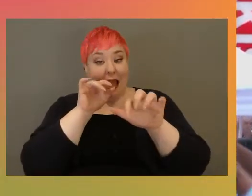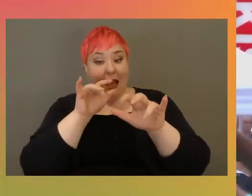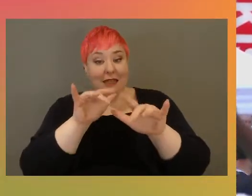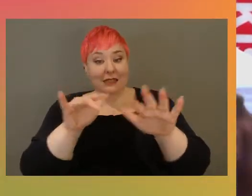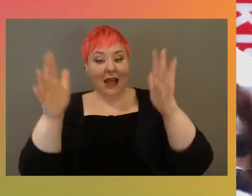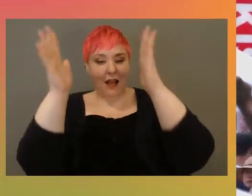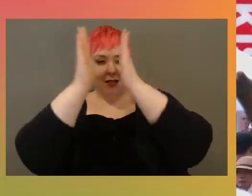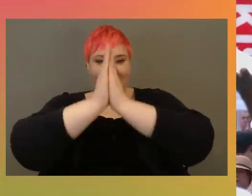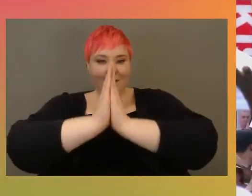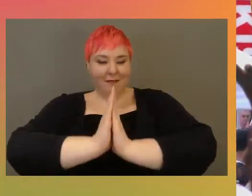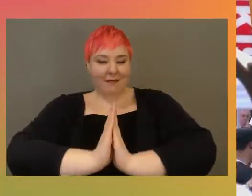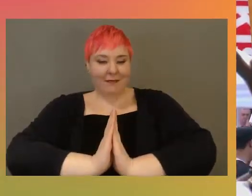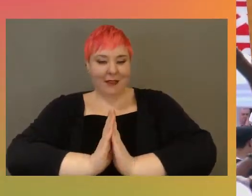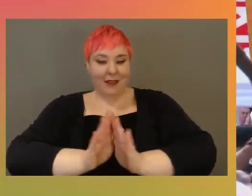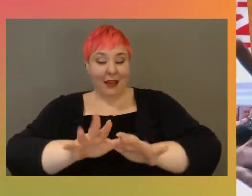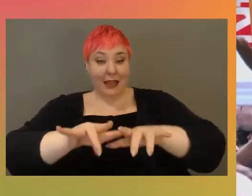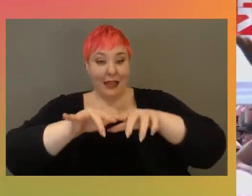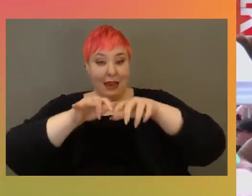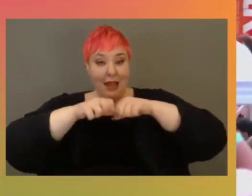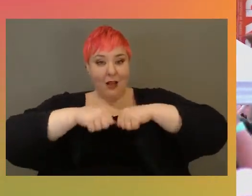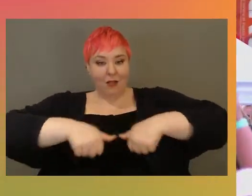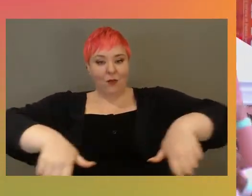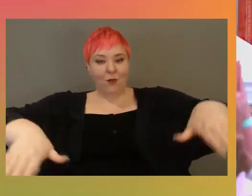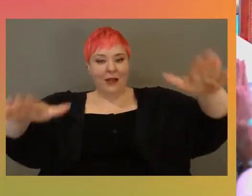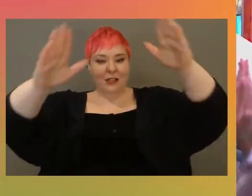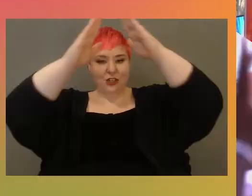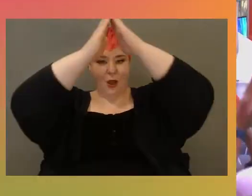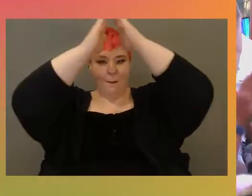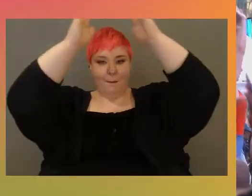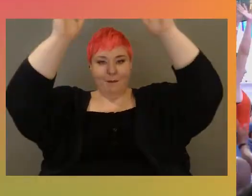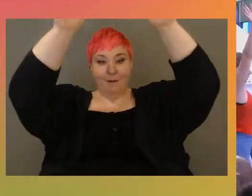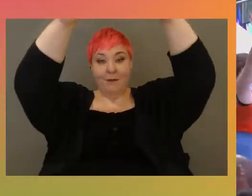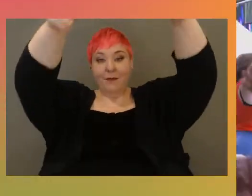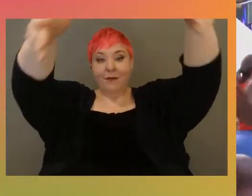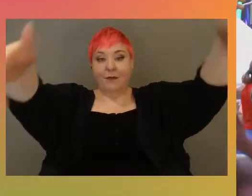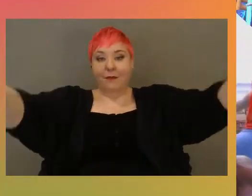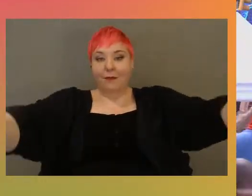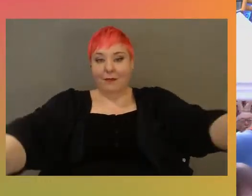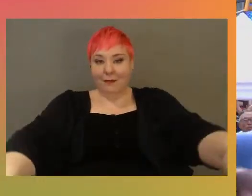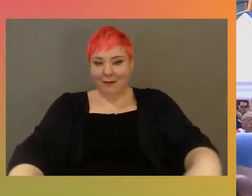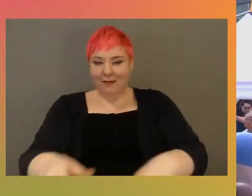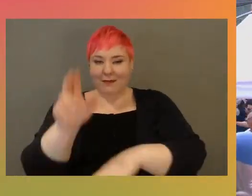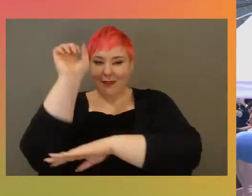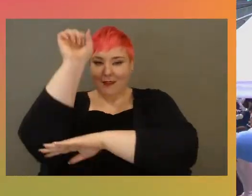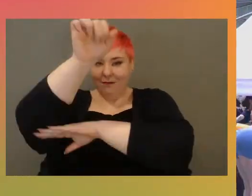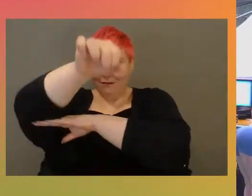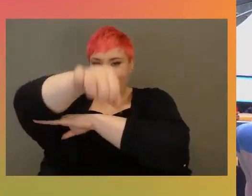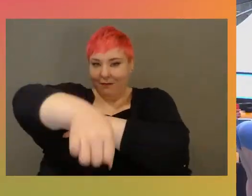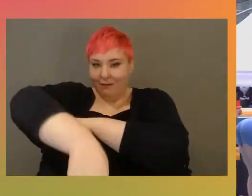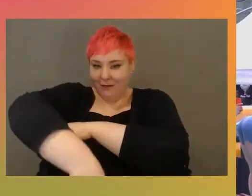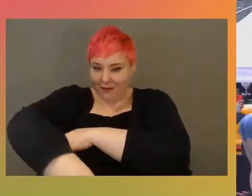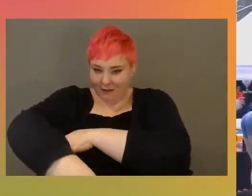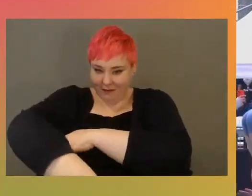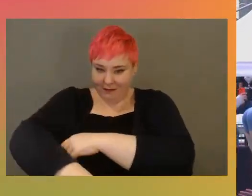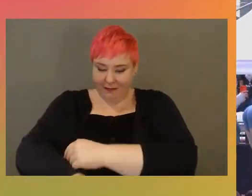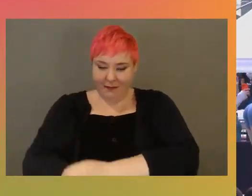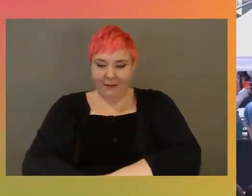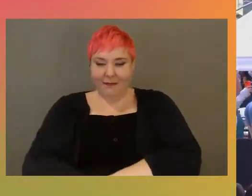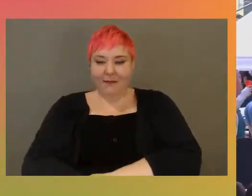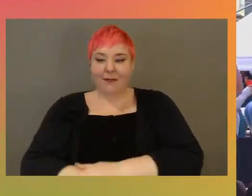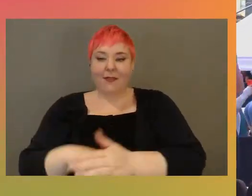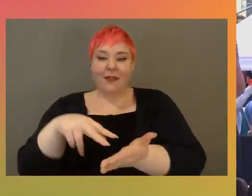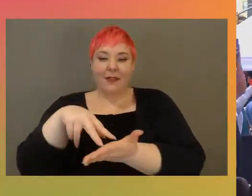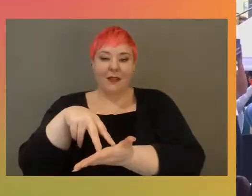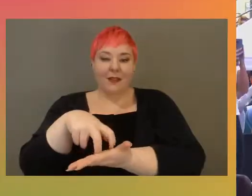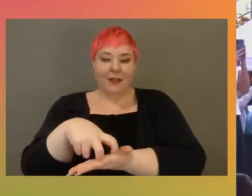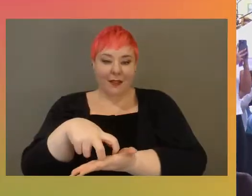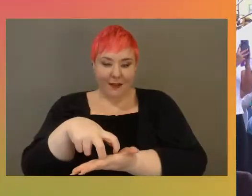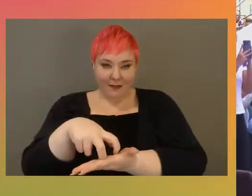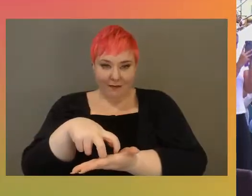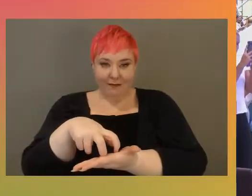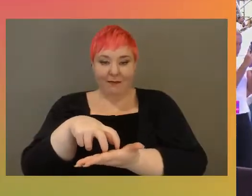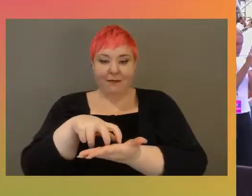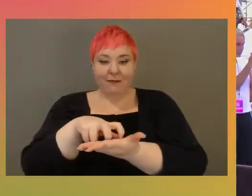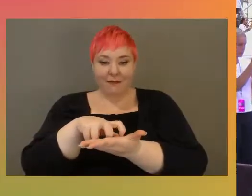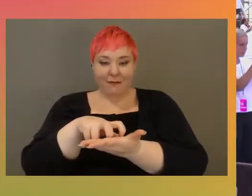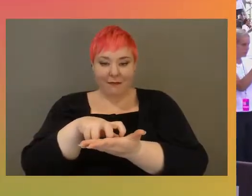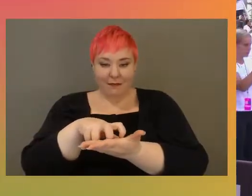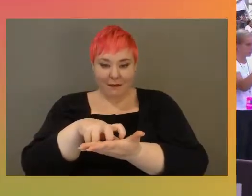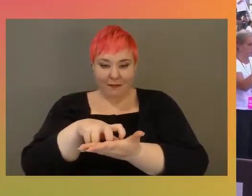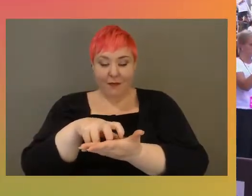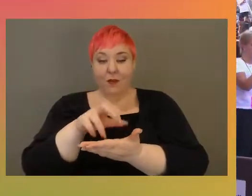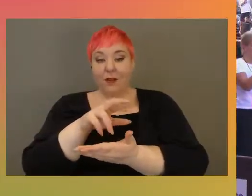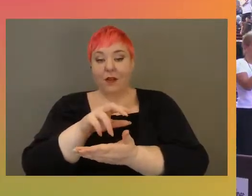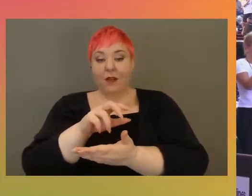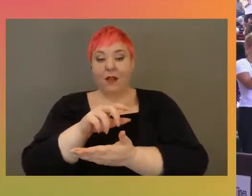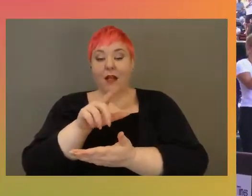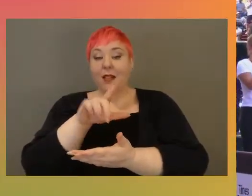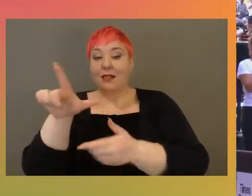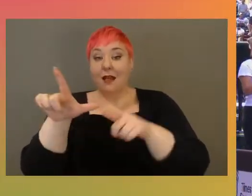OTHER DIRECTIONS.